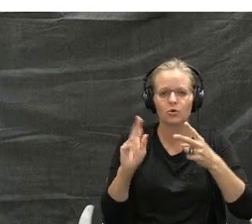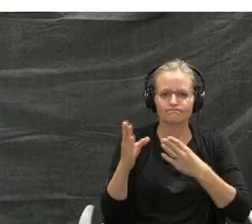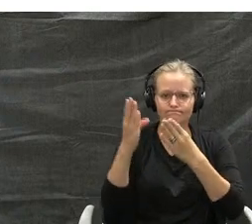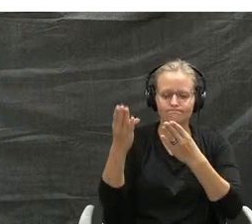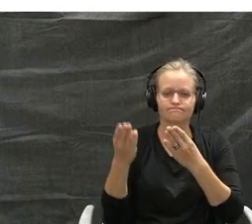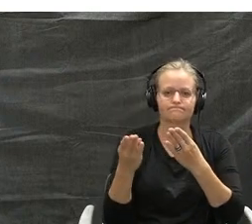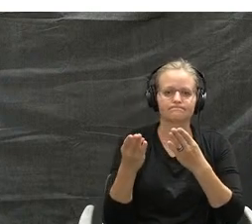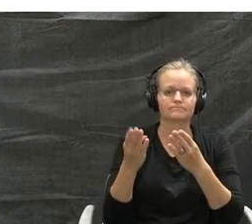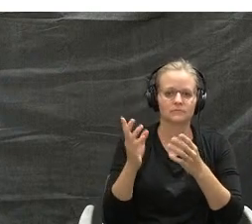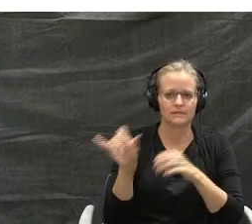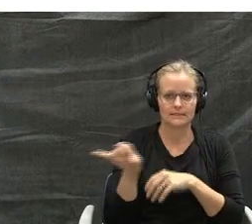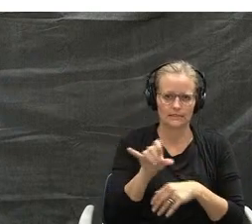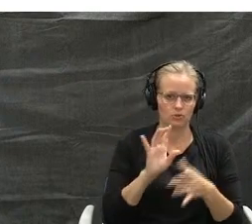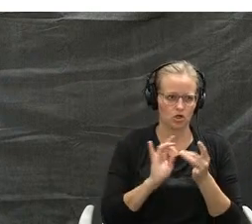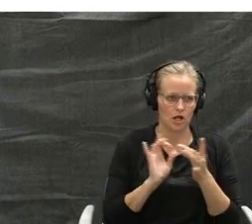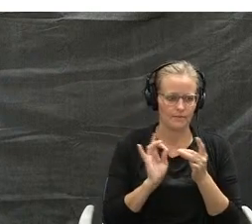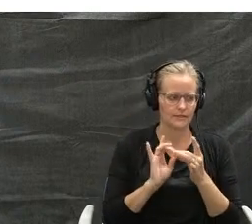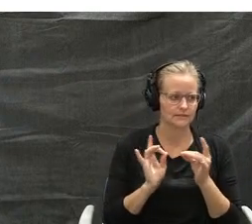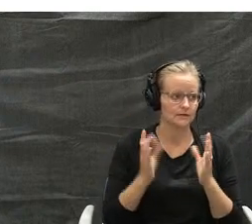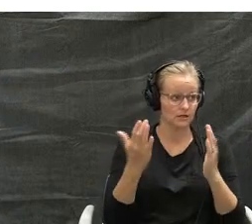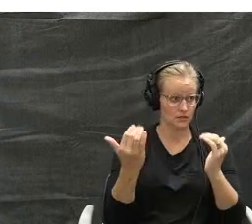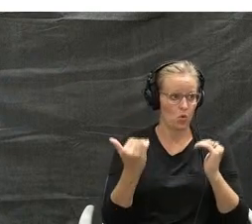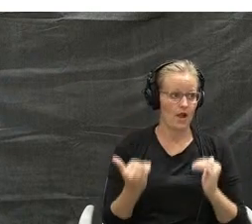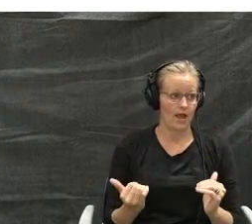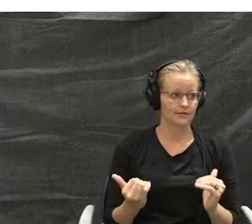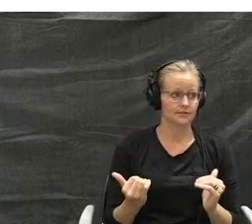The next subject, fully open option support Ellen bed. Knarr